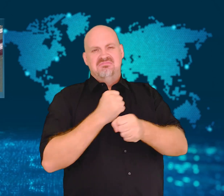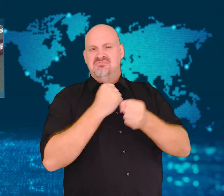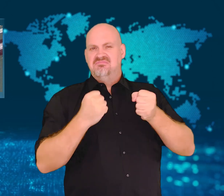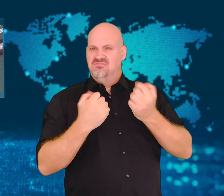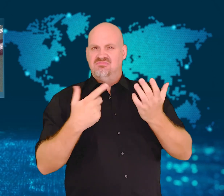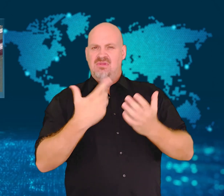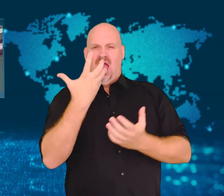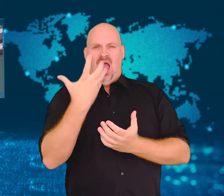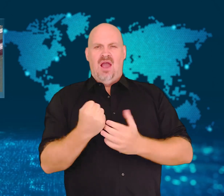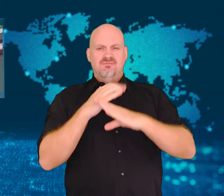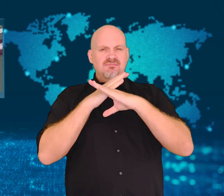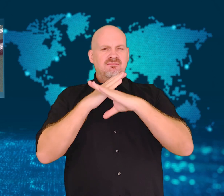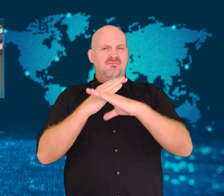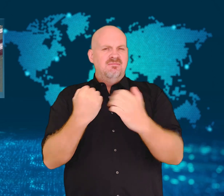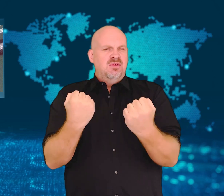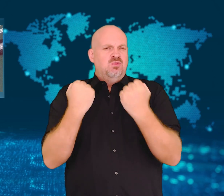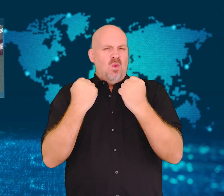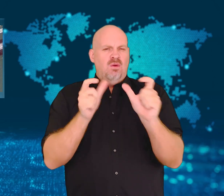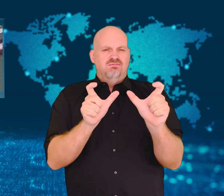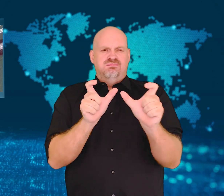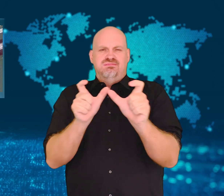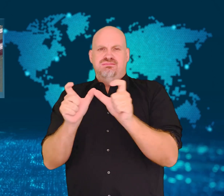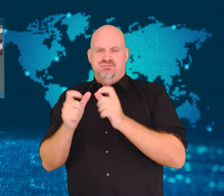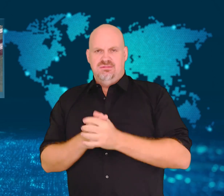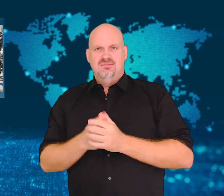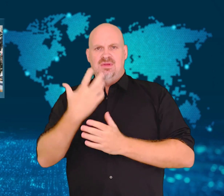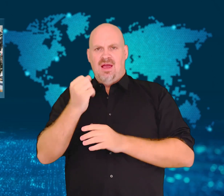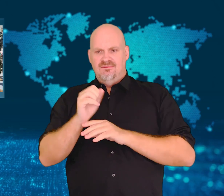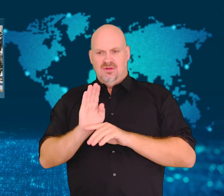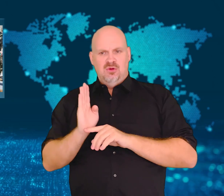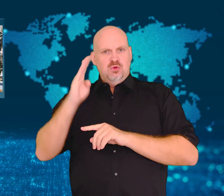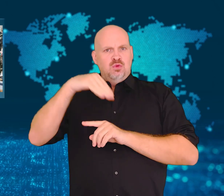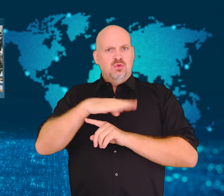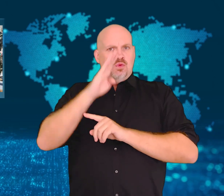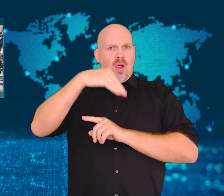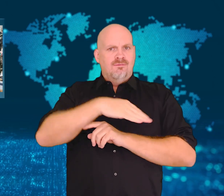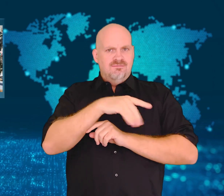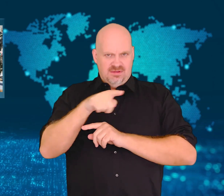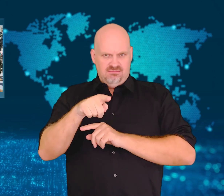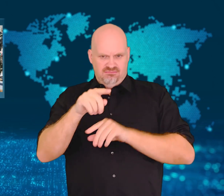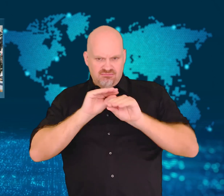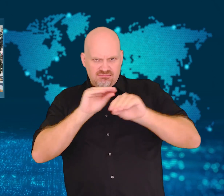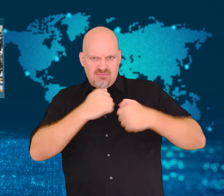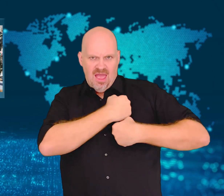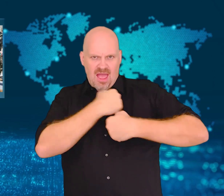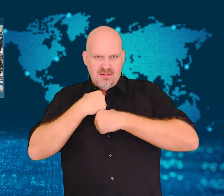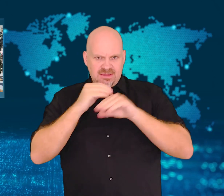Russia claimed the bridge was practically untouchable because it was